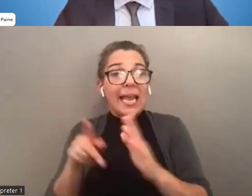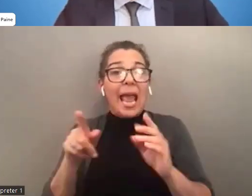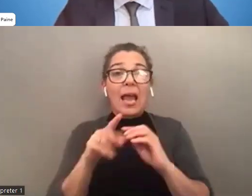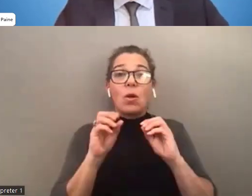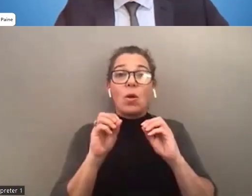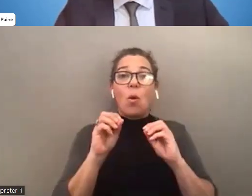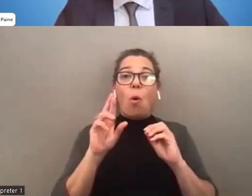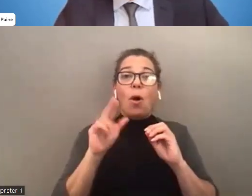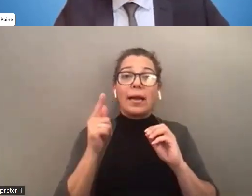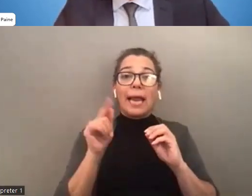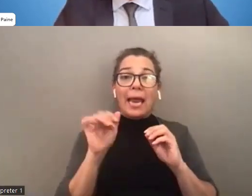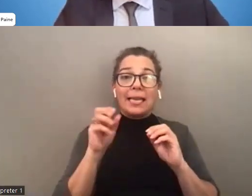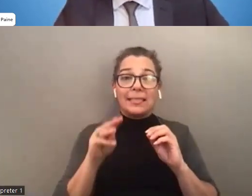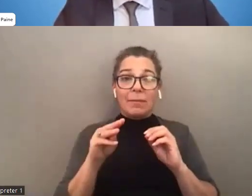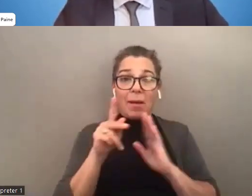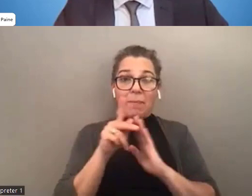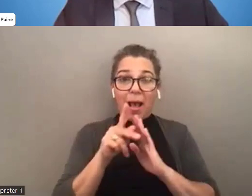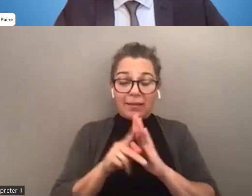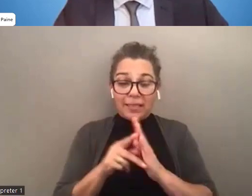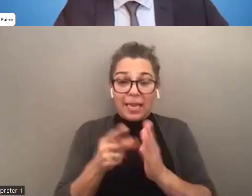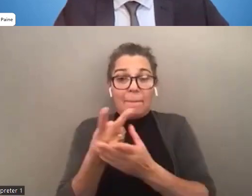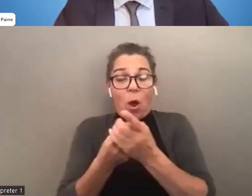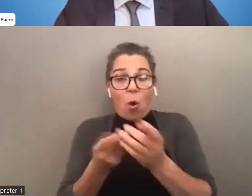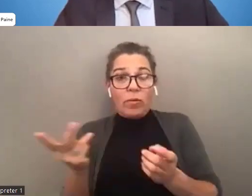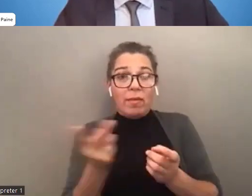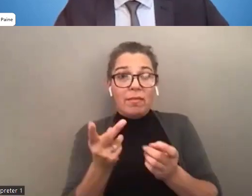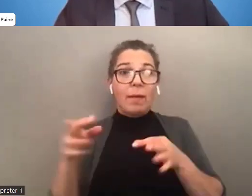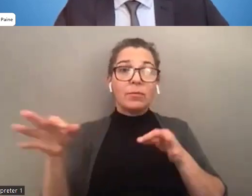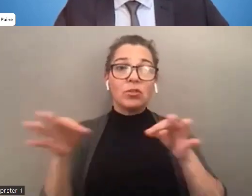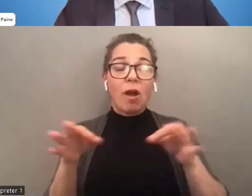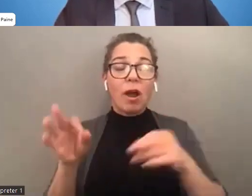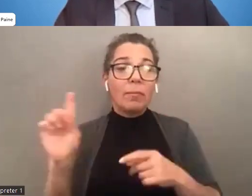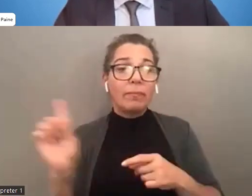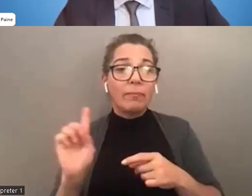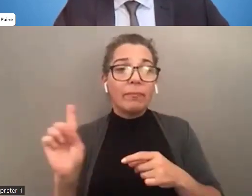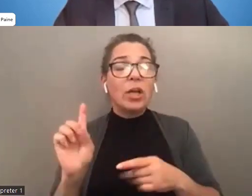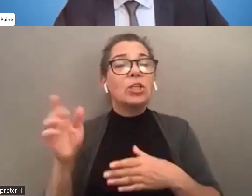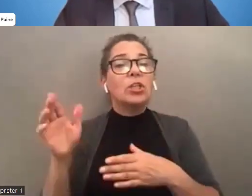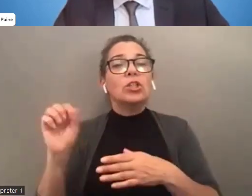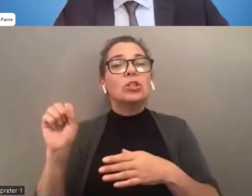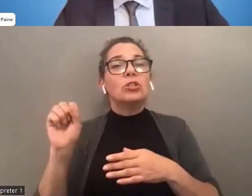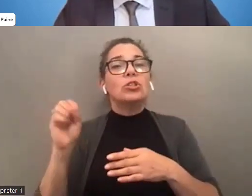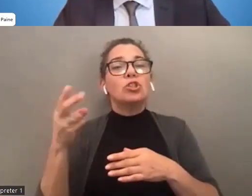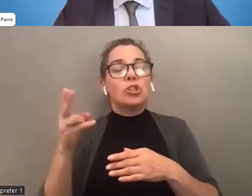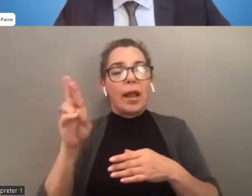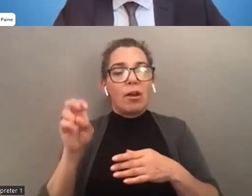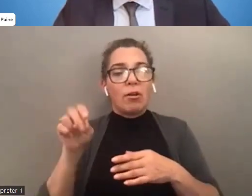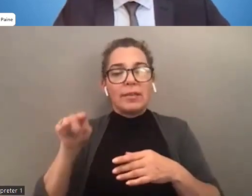both of which are also described on the sharing.nih.gov website.